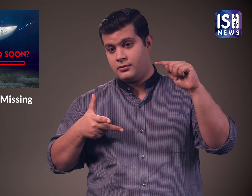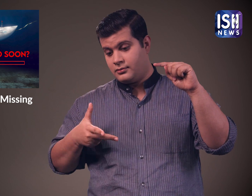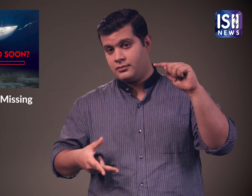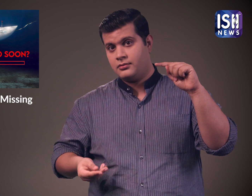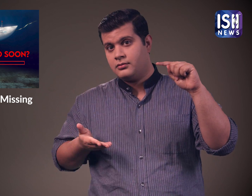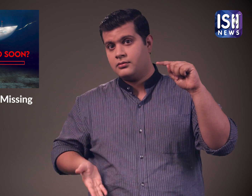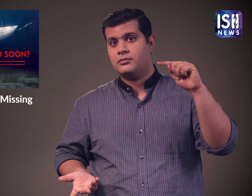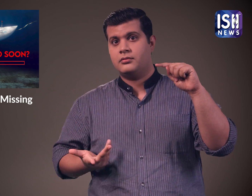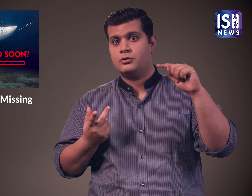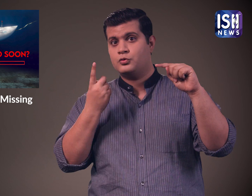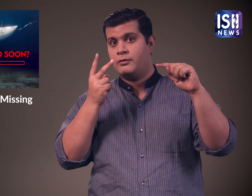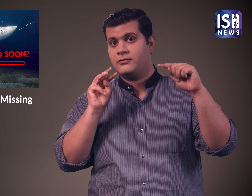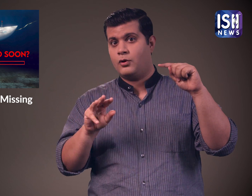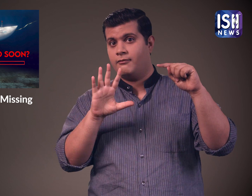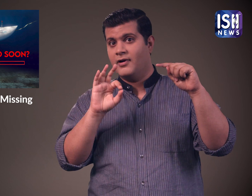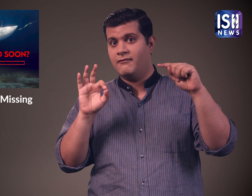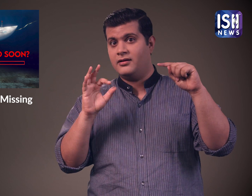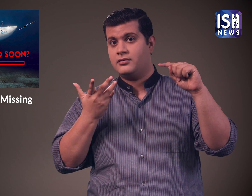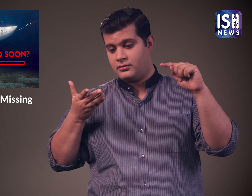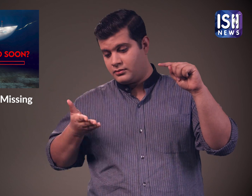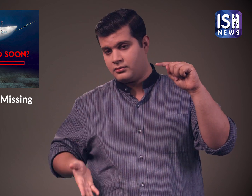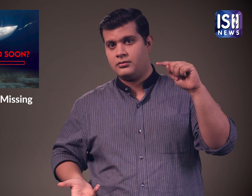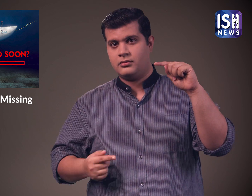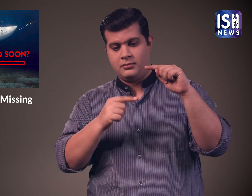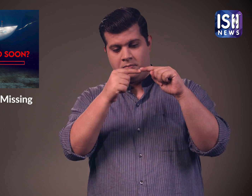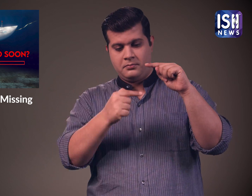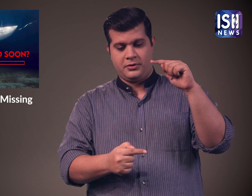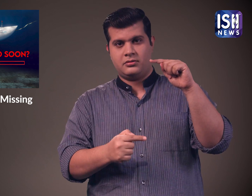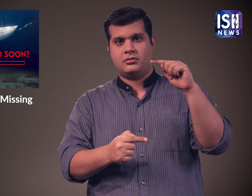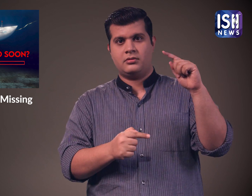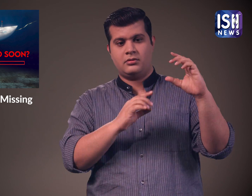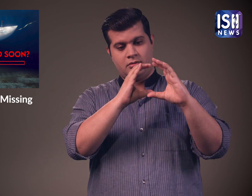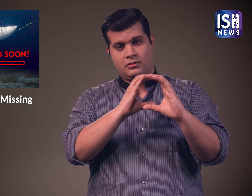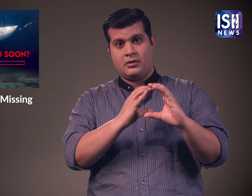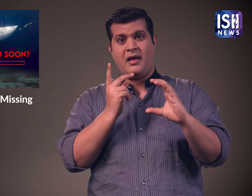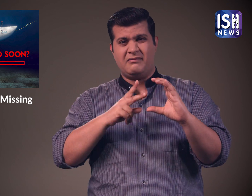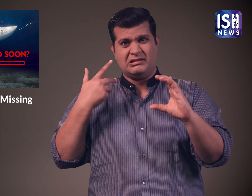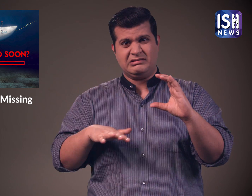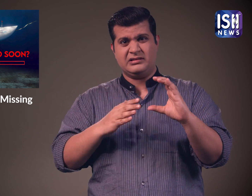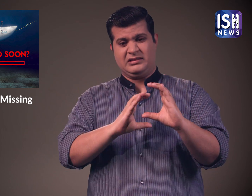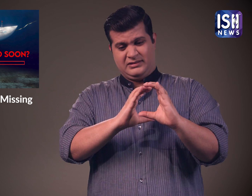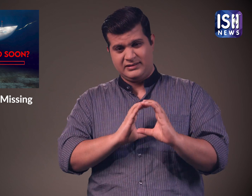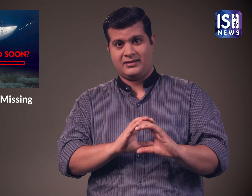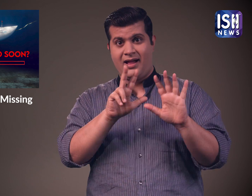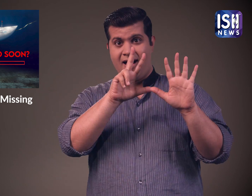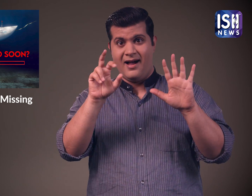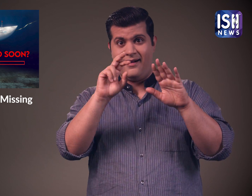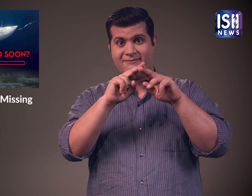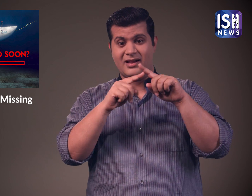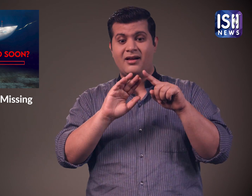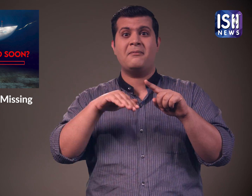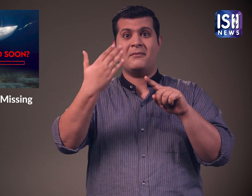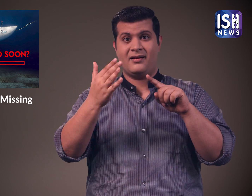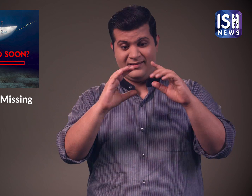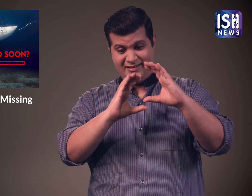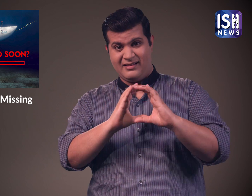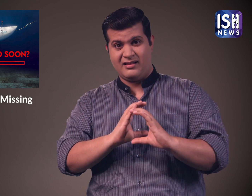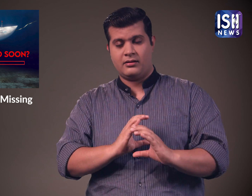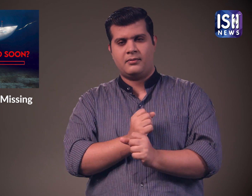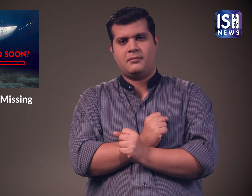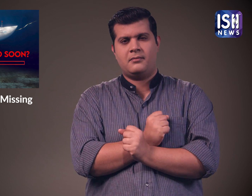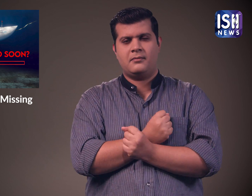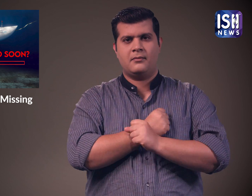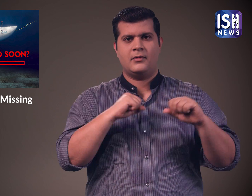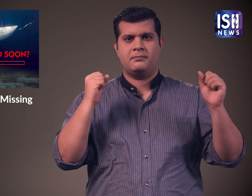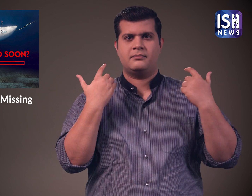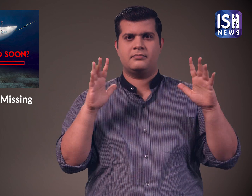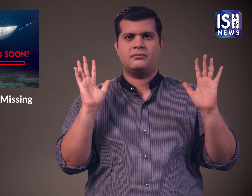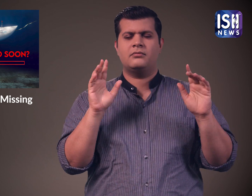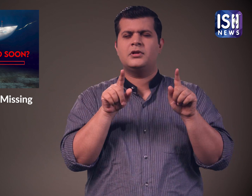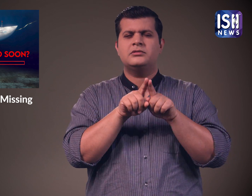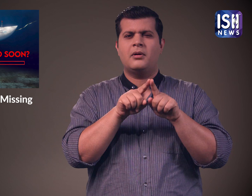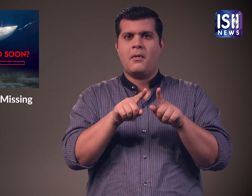Can it reach the 12,500 feet? If the subamarine goes below 800 feet it will implode.